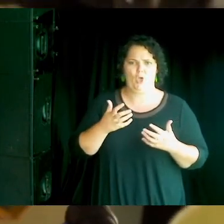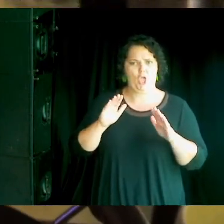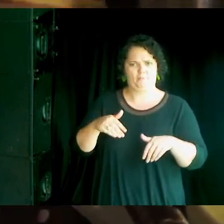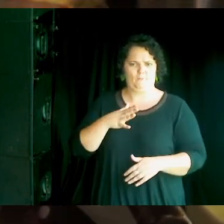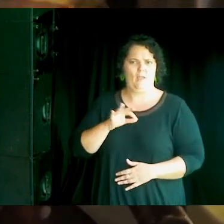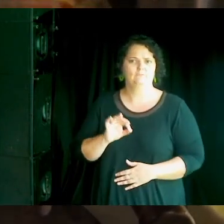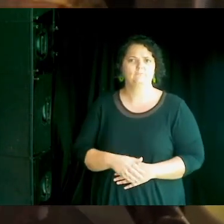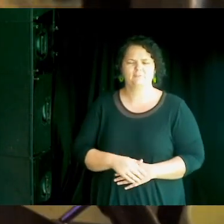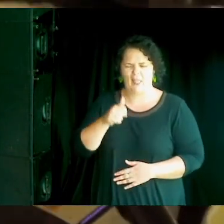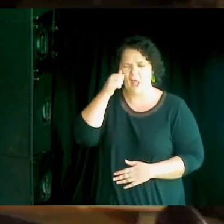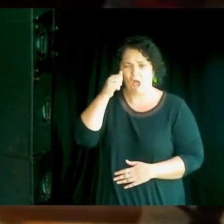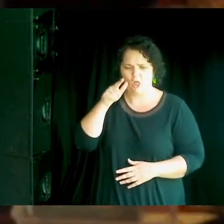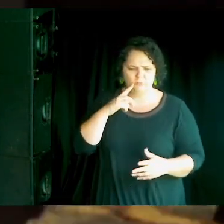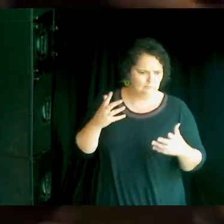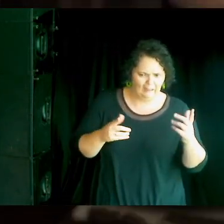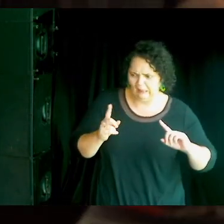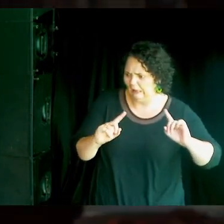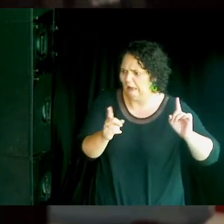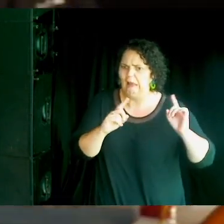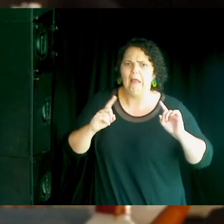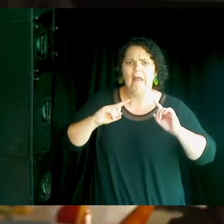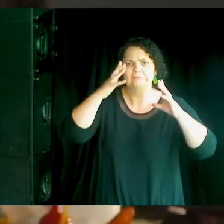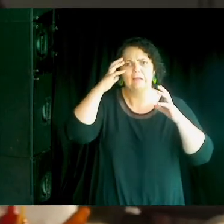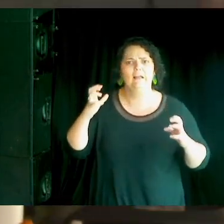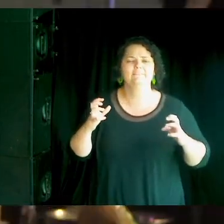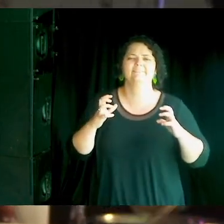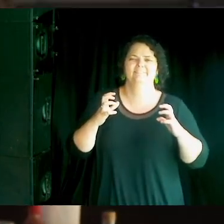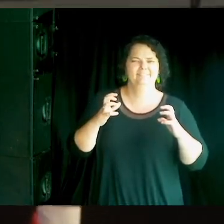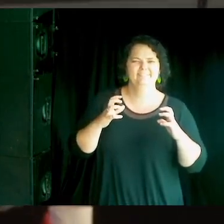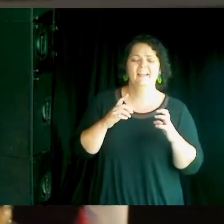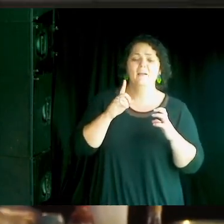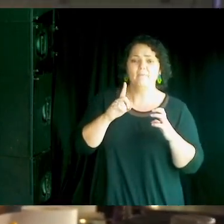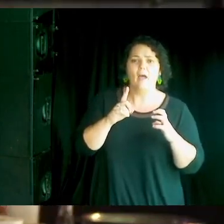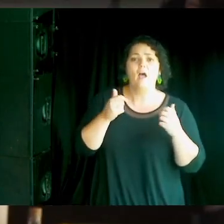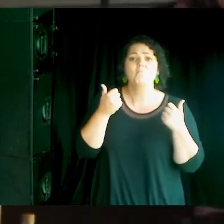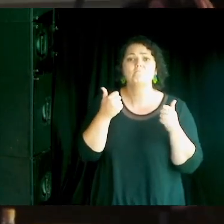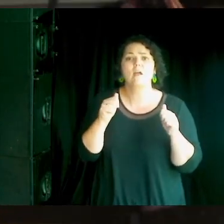will be messy trust me you'll be crying at first by killing the crab but once you reach this point